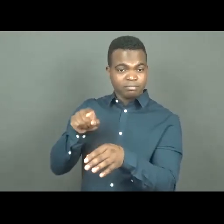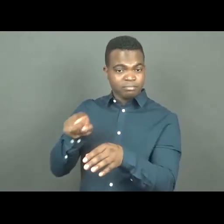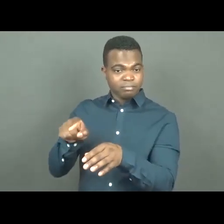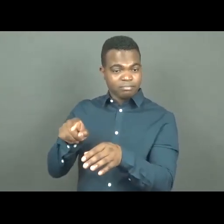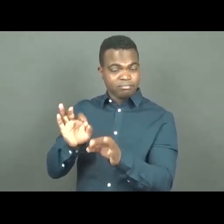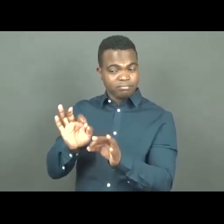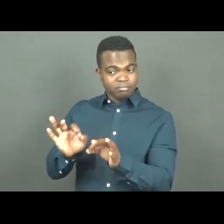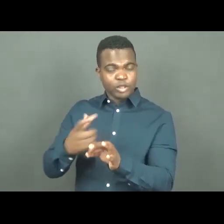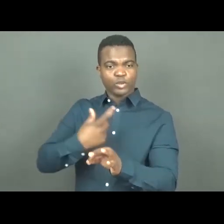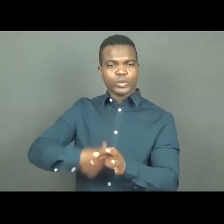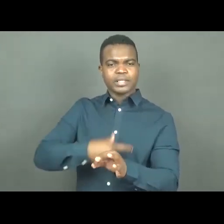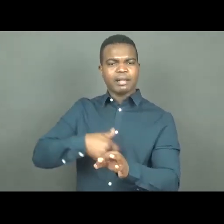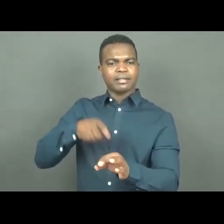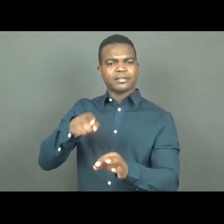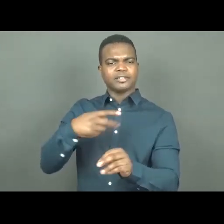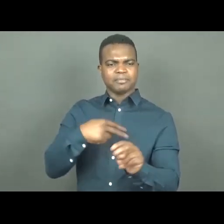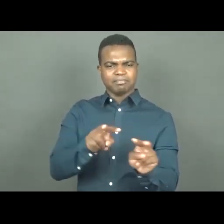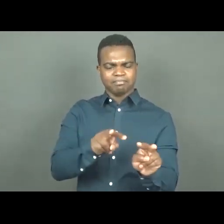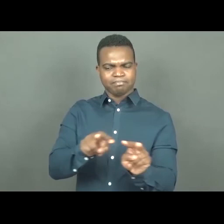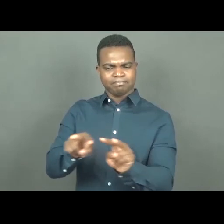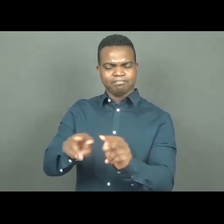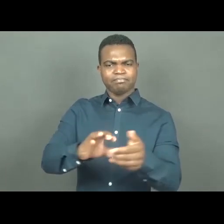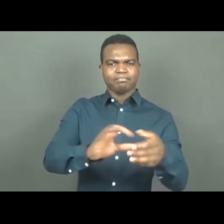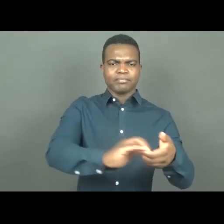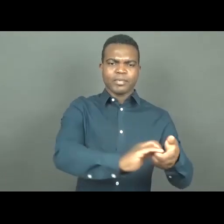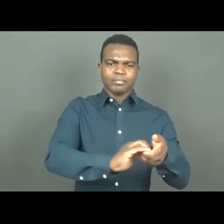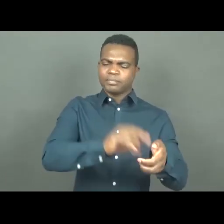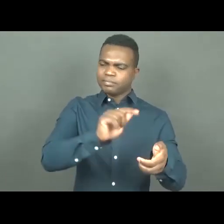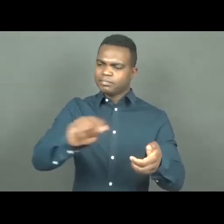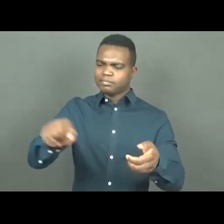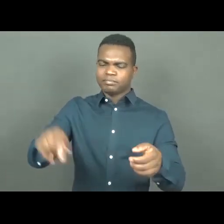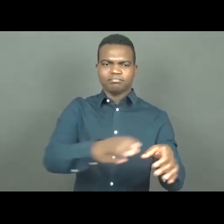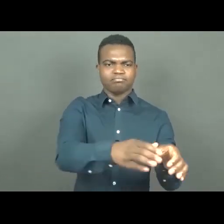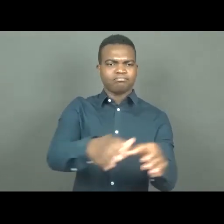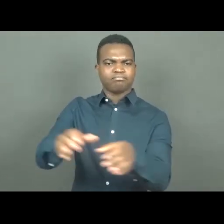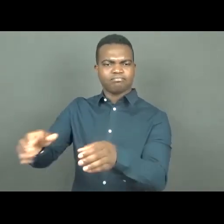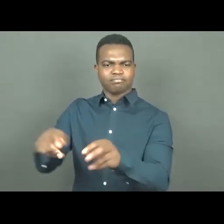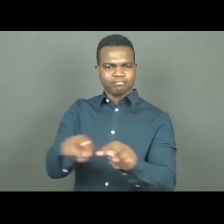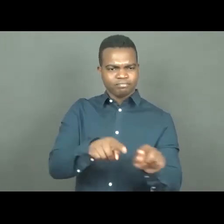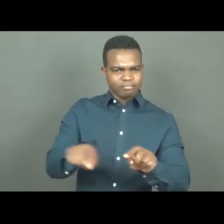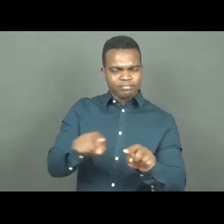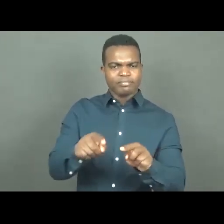disaggregated data by at least one risk factor in being left behind.